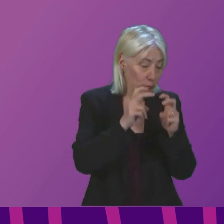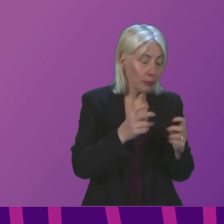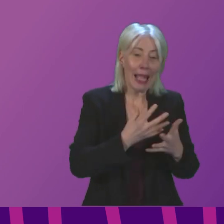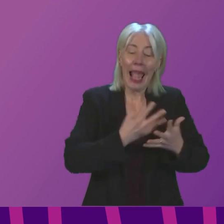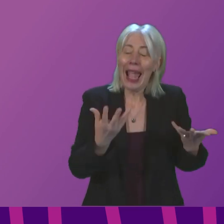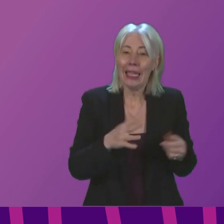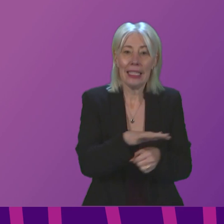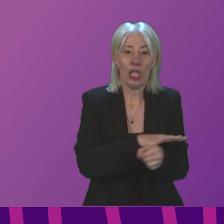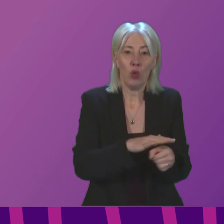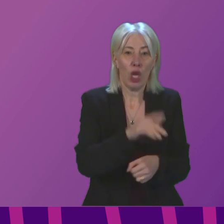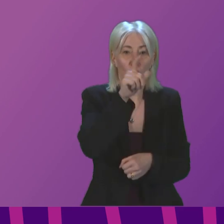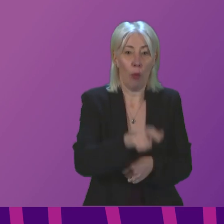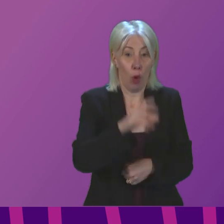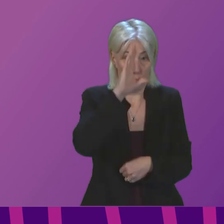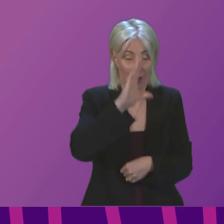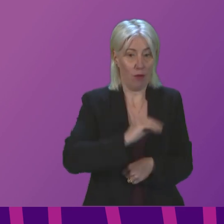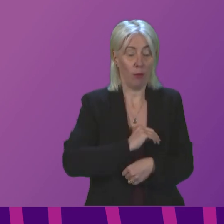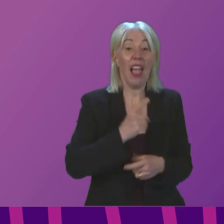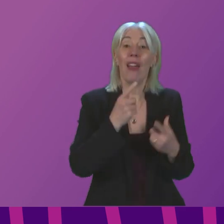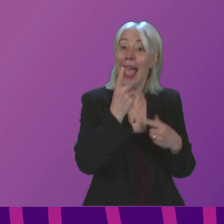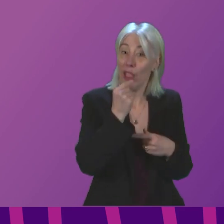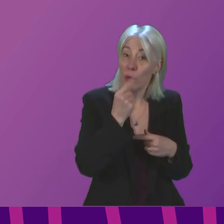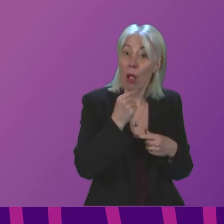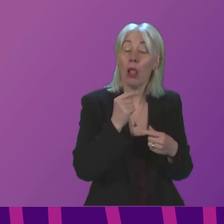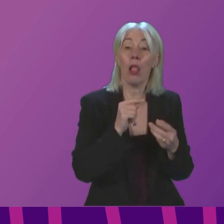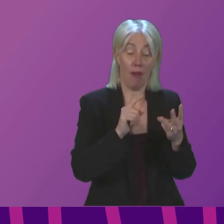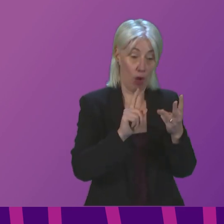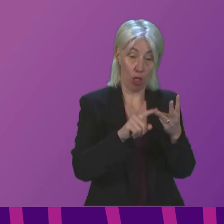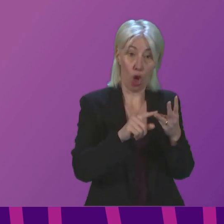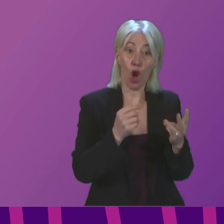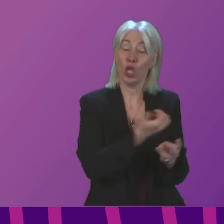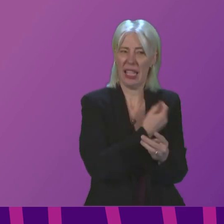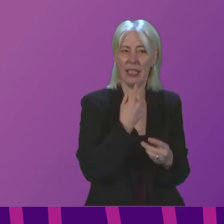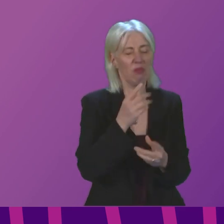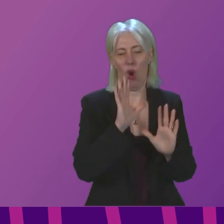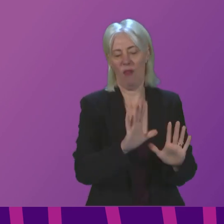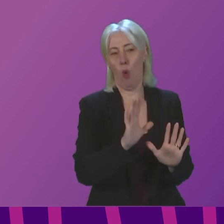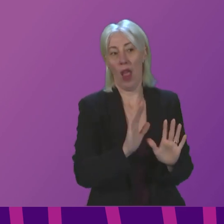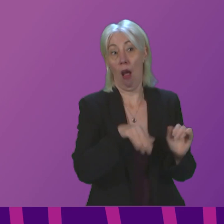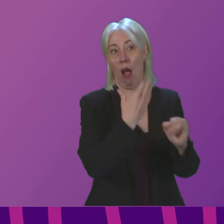in which somebody who is eligible and has already passed the six months is being told that it will be January before they can get a booster. If there is not a good reason for